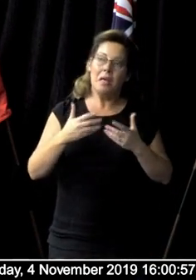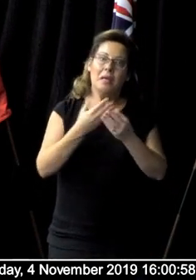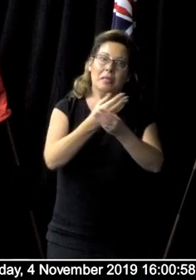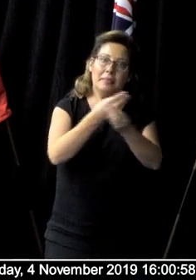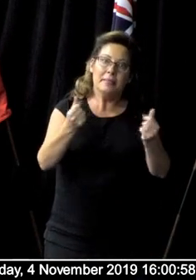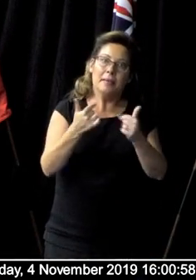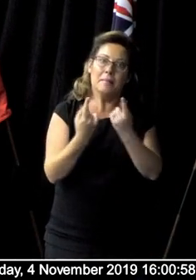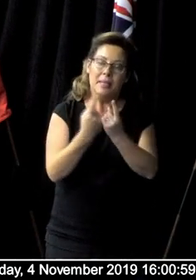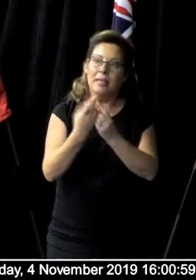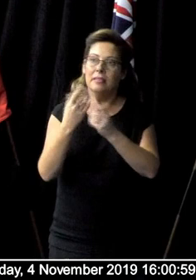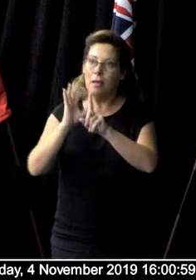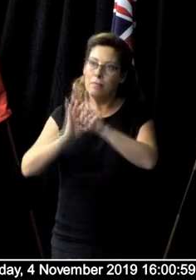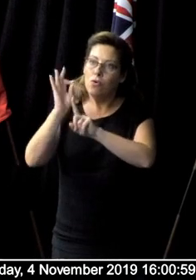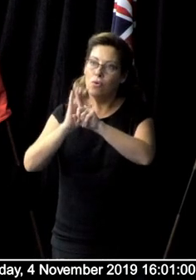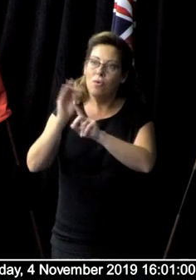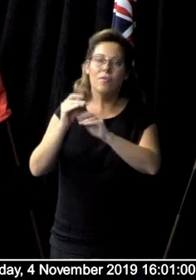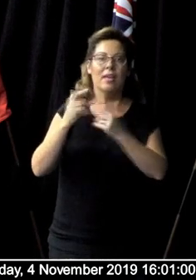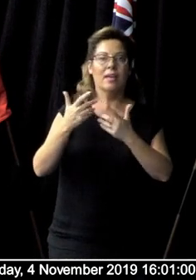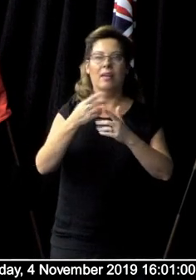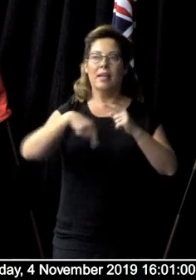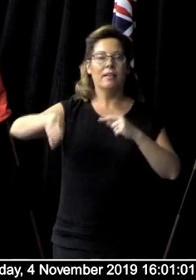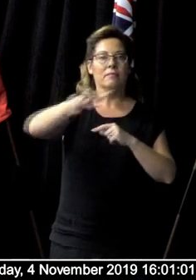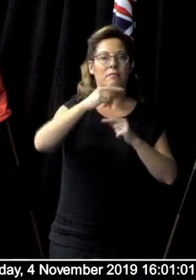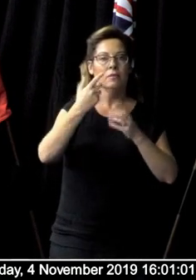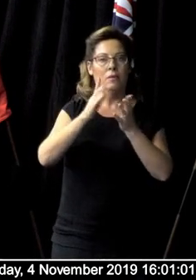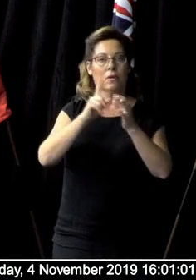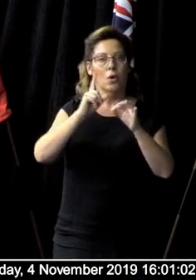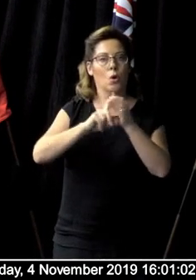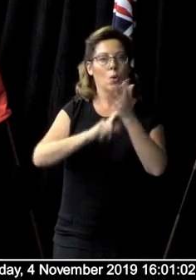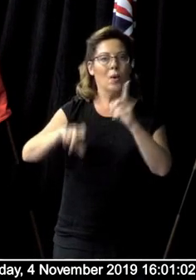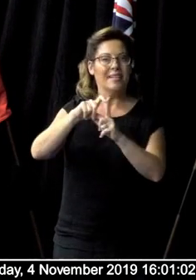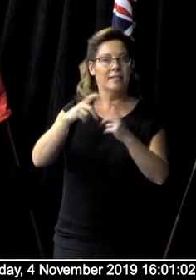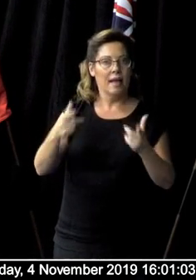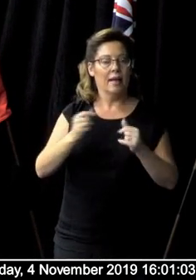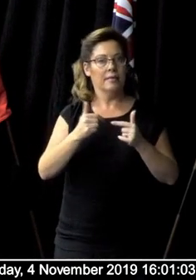and culture, and helping schools to get better at auditing their own – their own